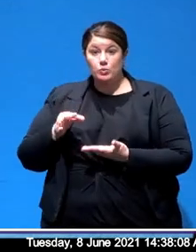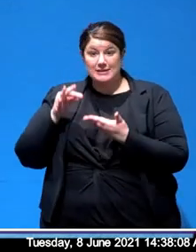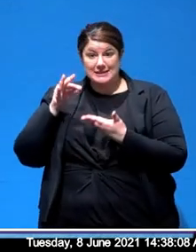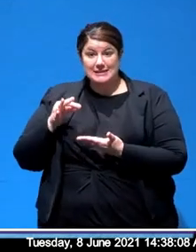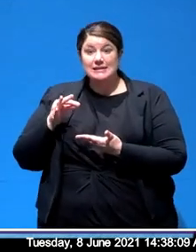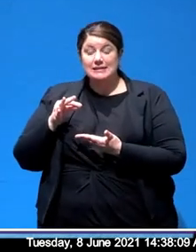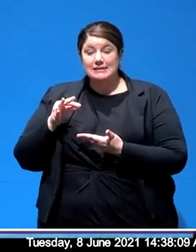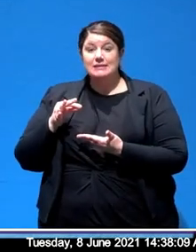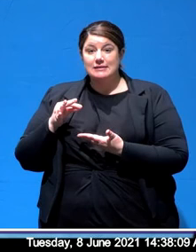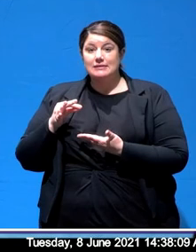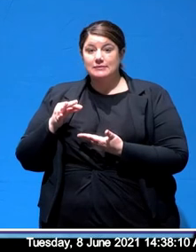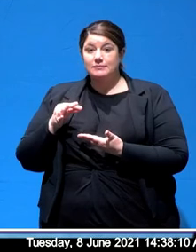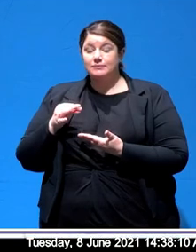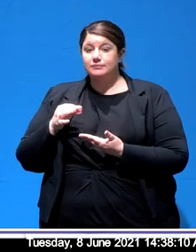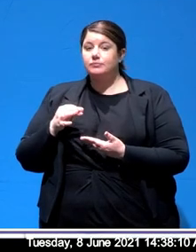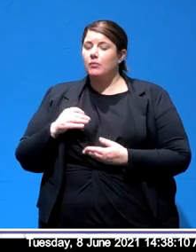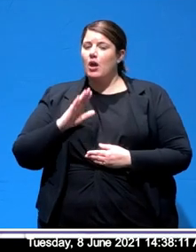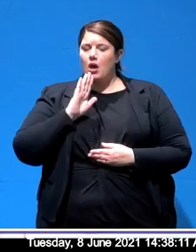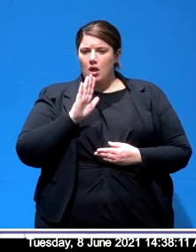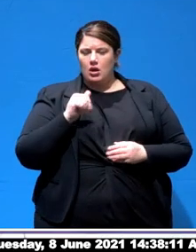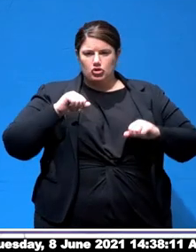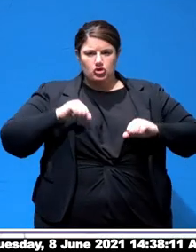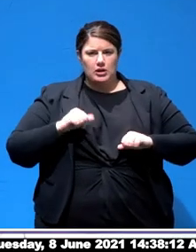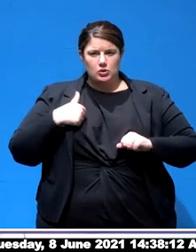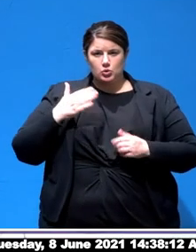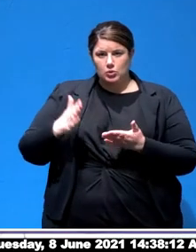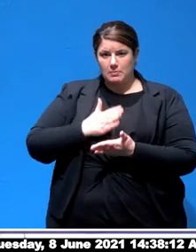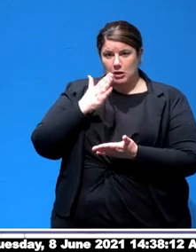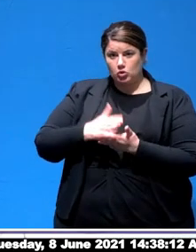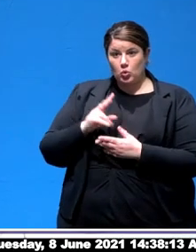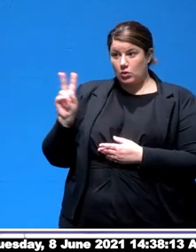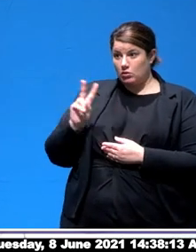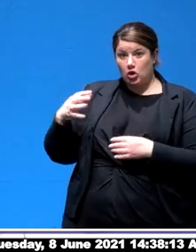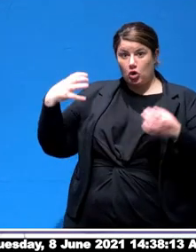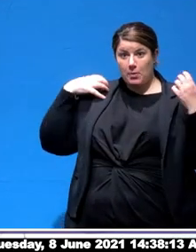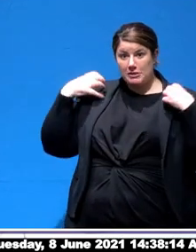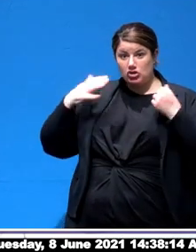I will just, if you don't mind, inquire whether Commissioners Bennett or McEwin have any questions.